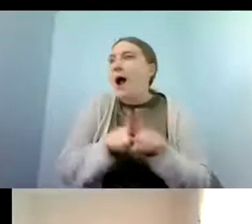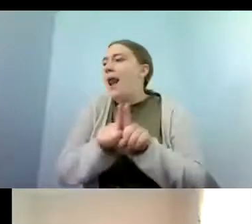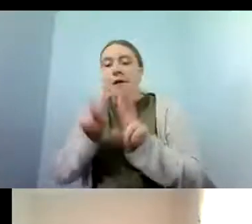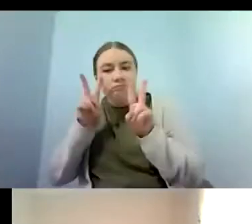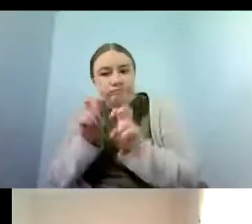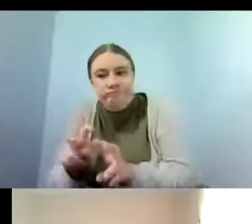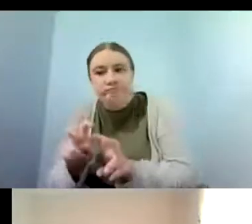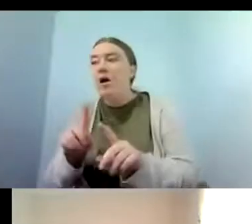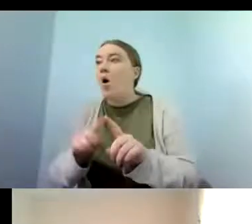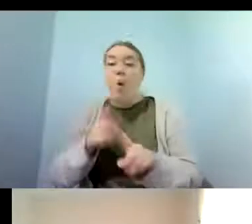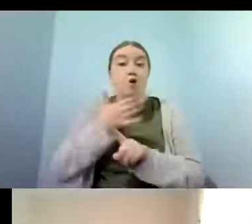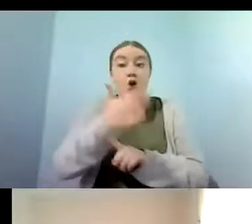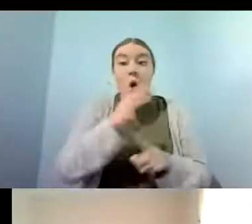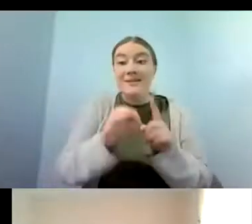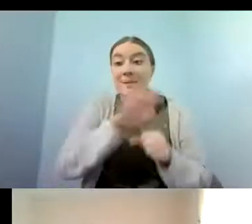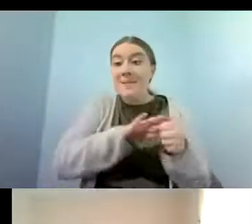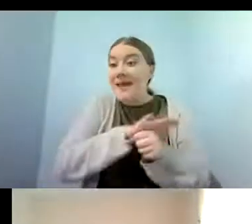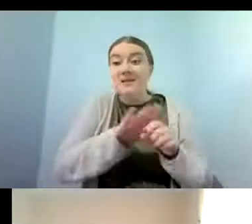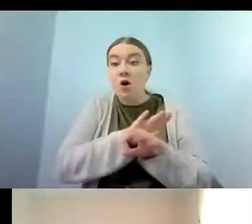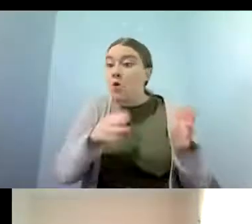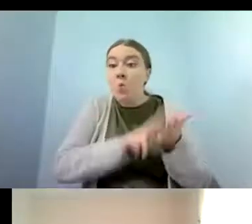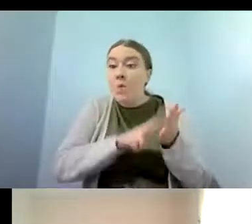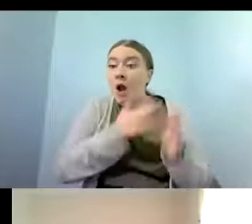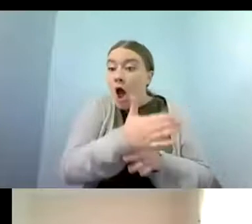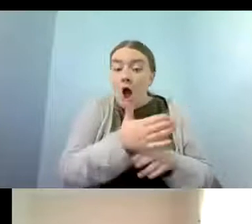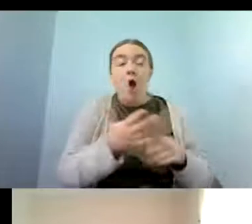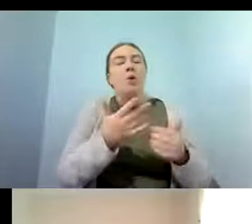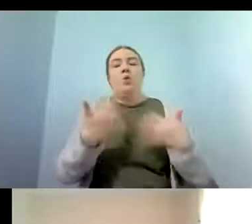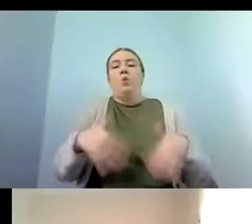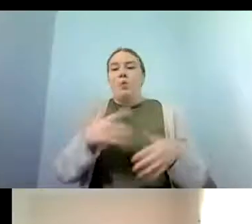to places that you wouldn't normally go to and it's just it can be really interesting